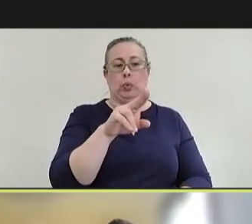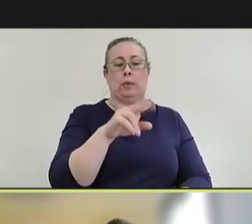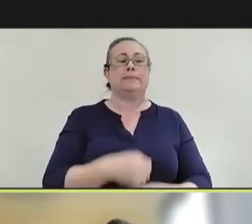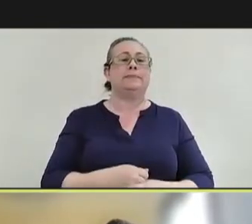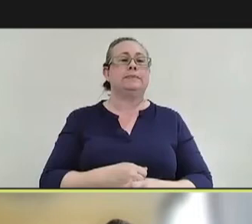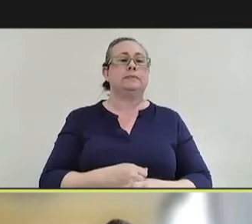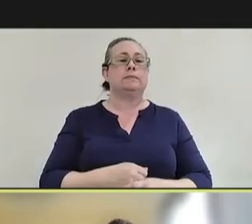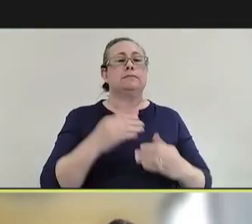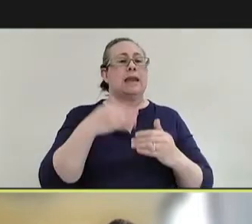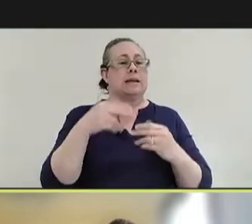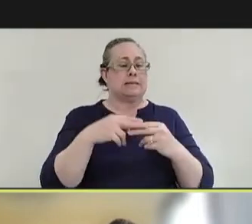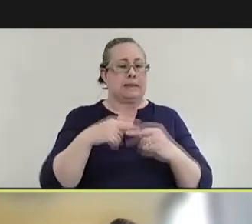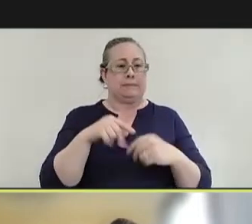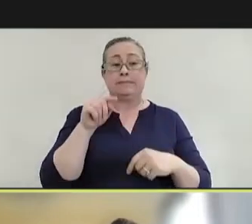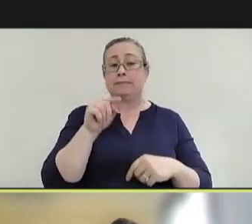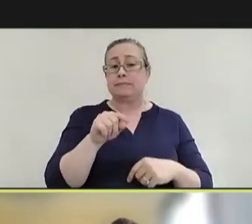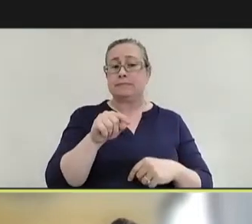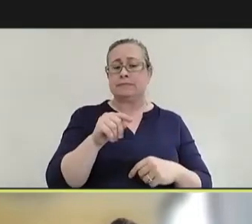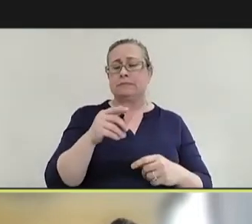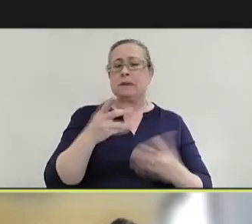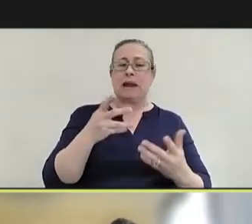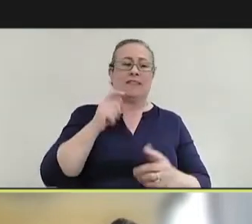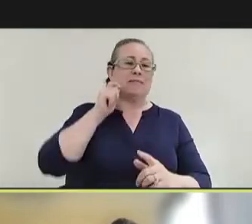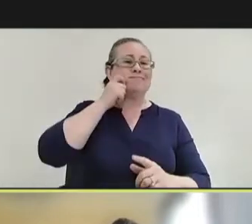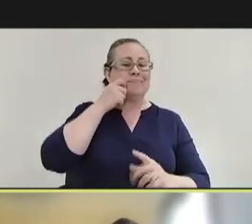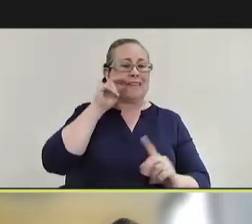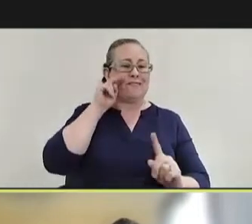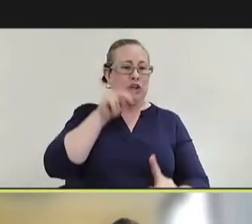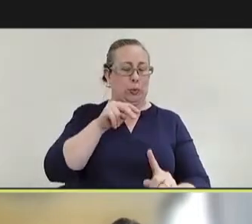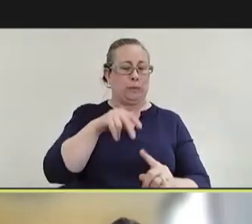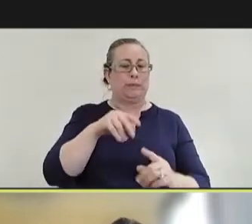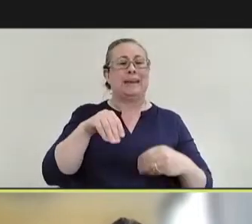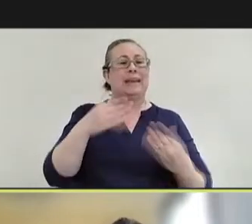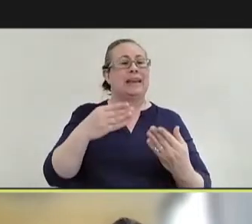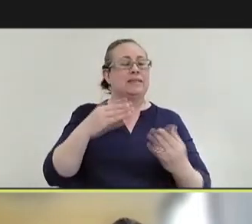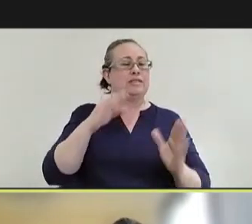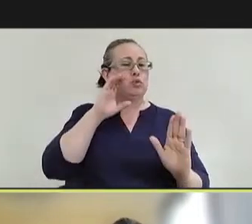This is actually quite a neat view. What it does is it gives you a geographical